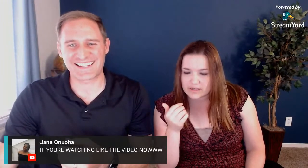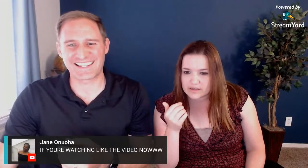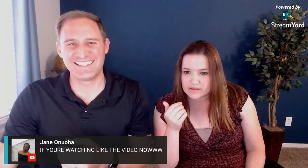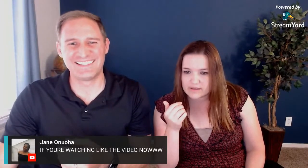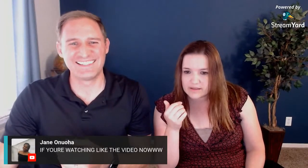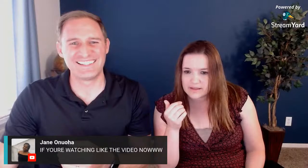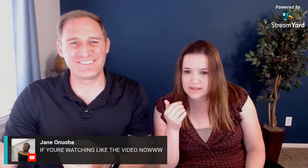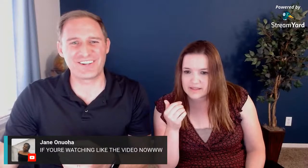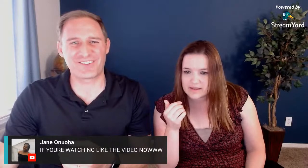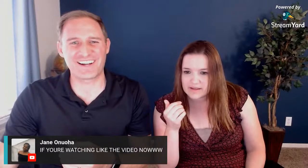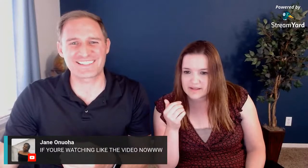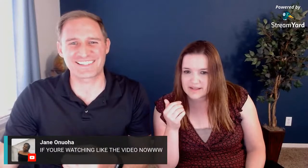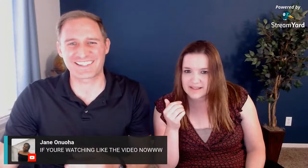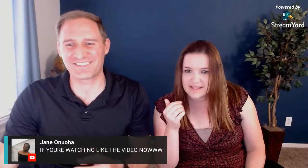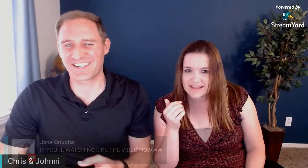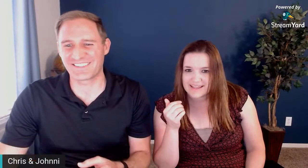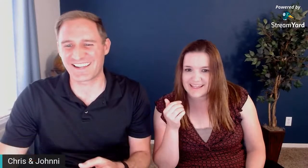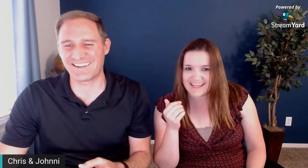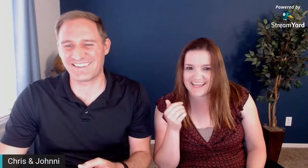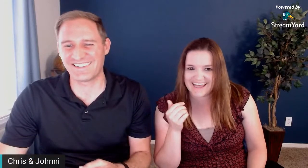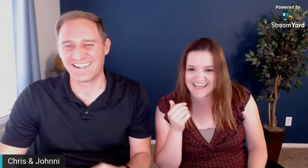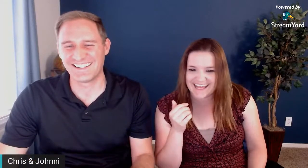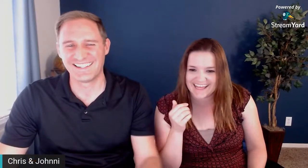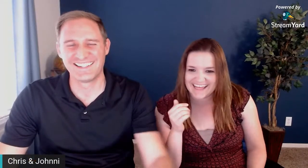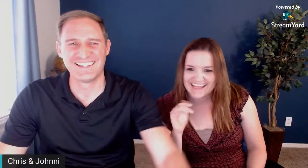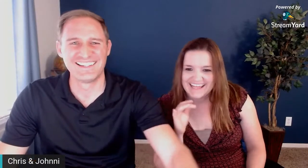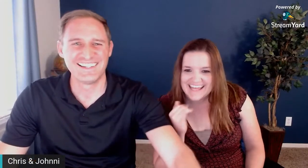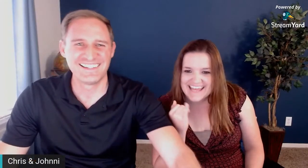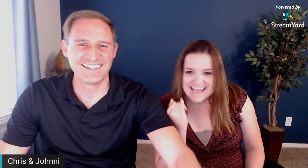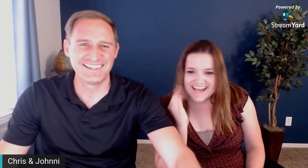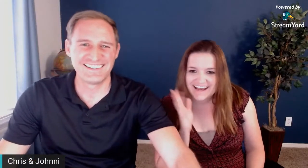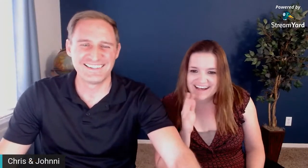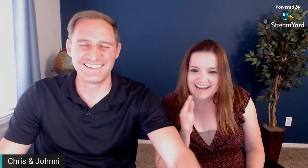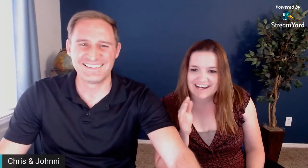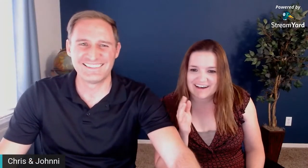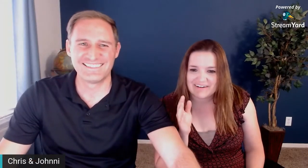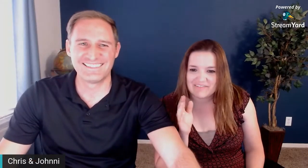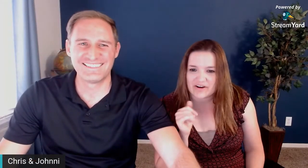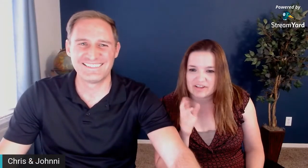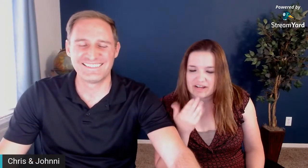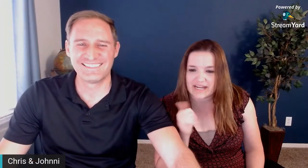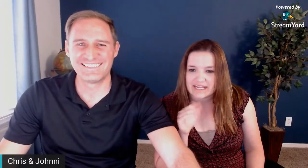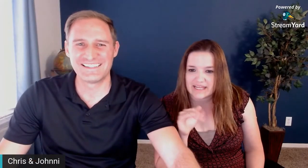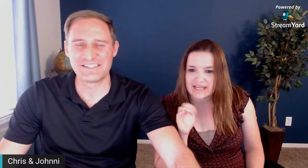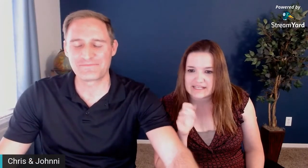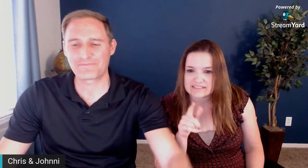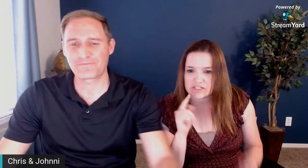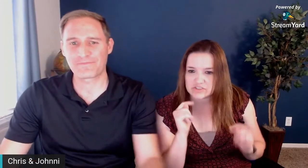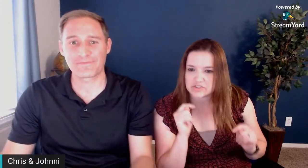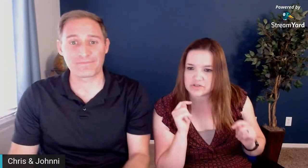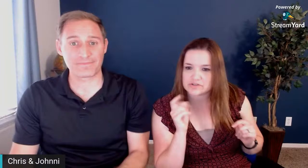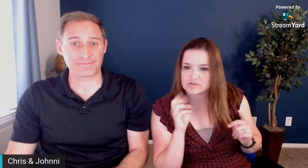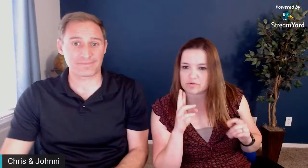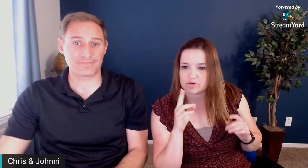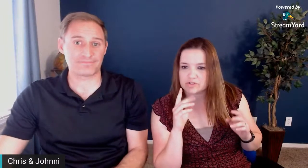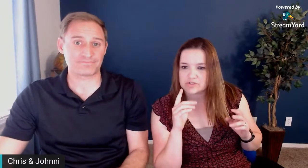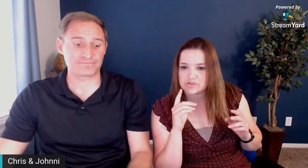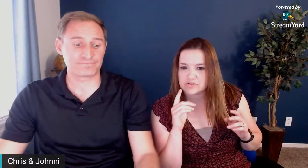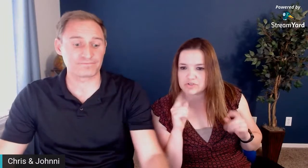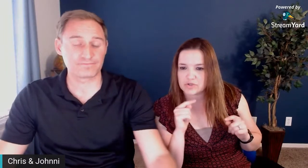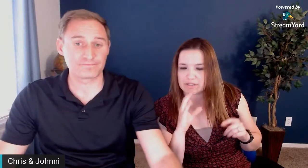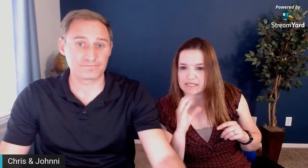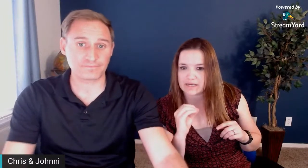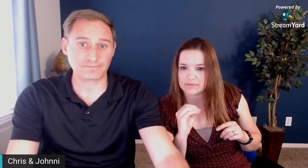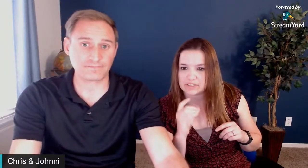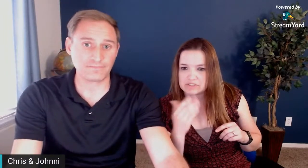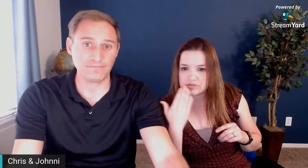jane if you're watching like the video now are there any asl tutors or tutoring companies you